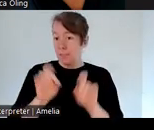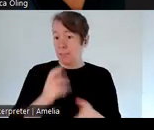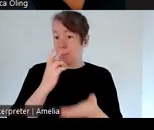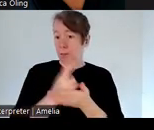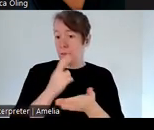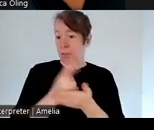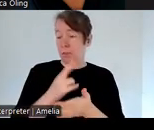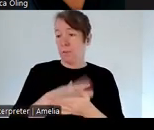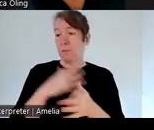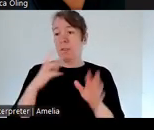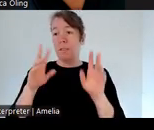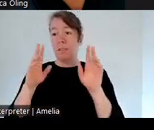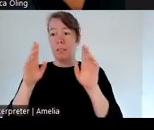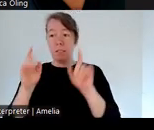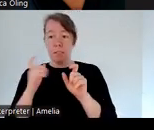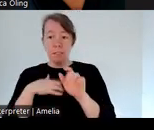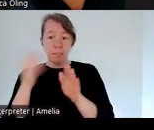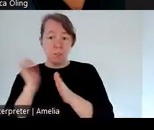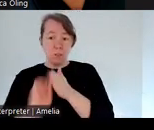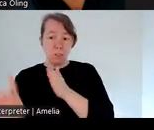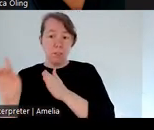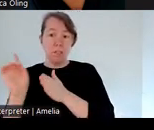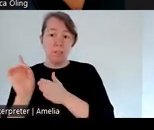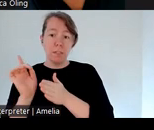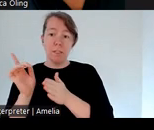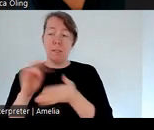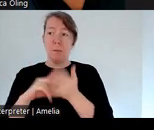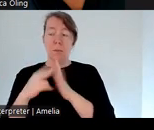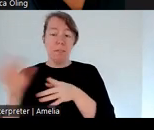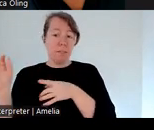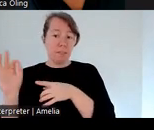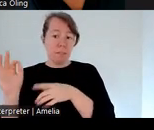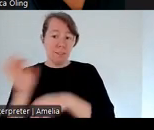even if they weren't necessarily able to commit the staff time to participating in this group.